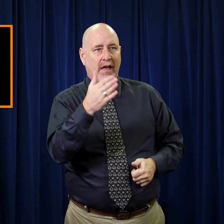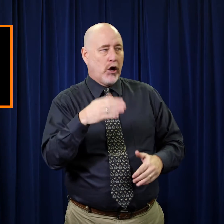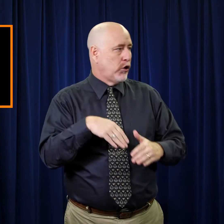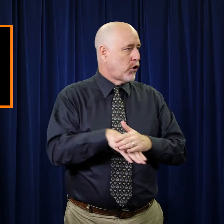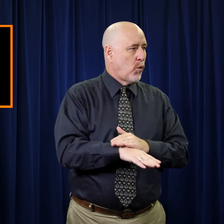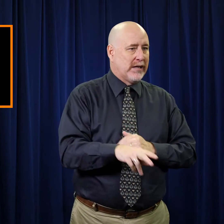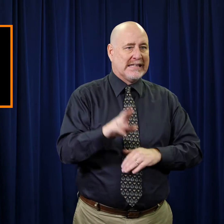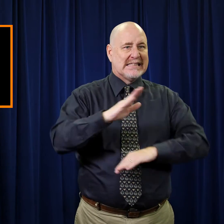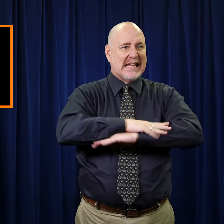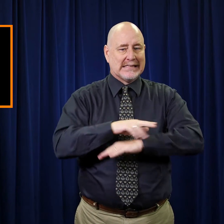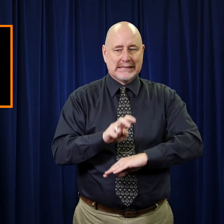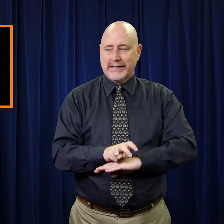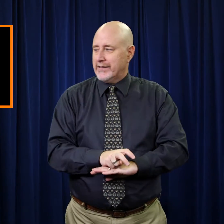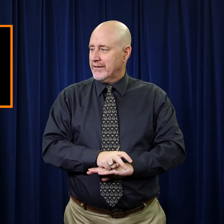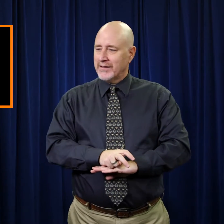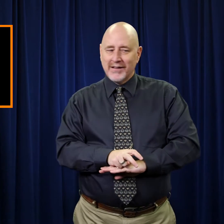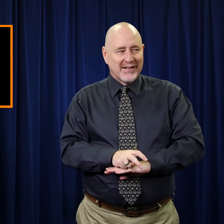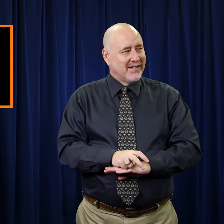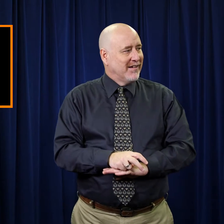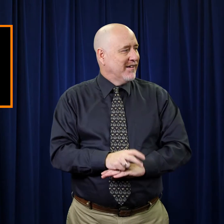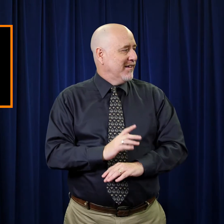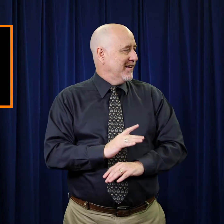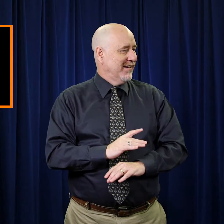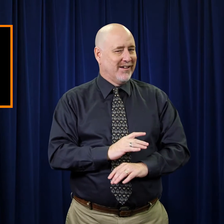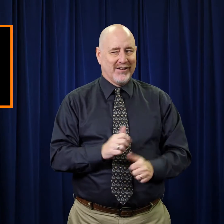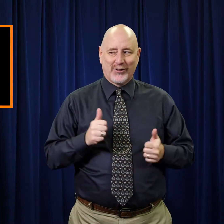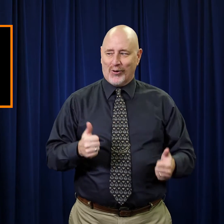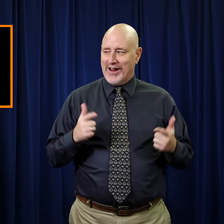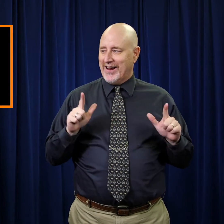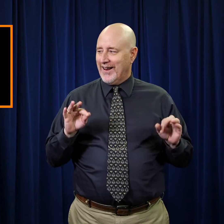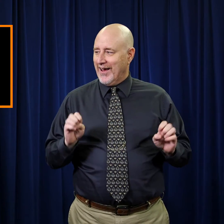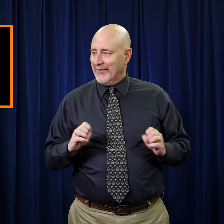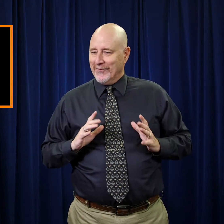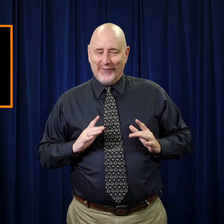and he's not there and you might sit at the desk and say, "I'd love this life, you